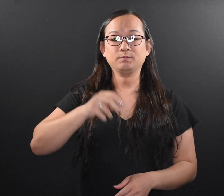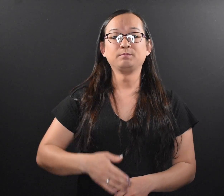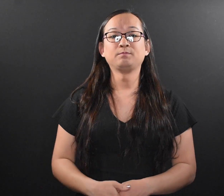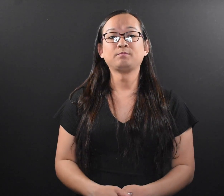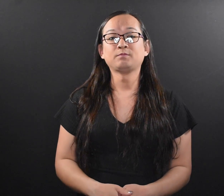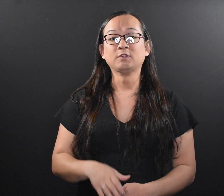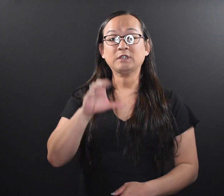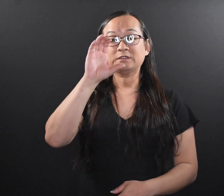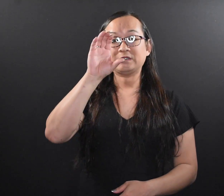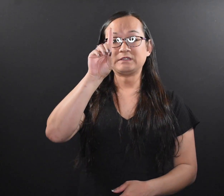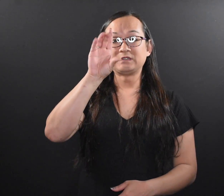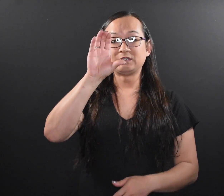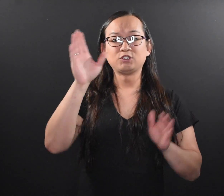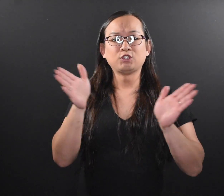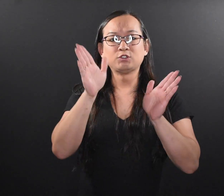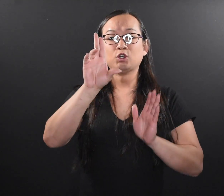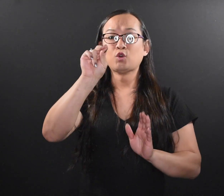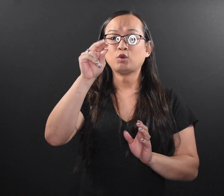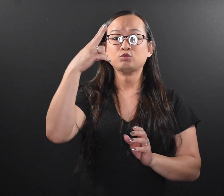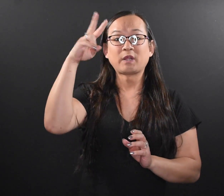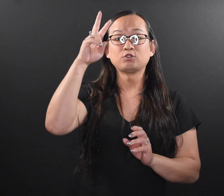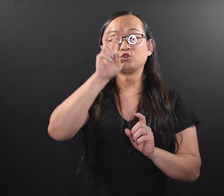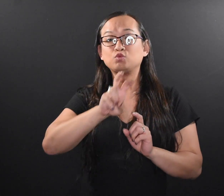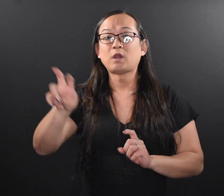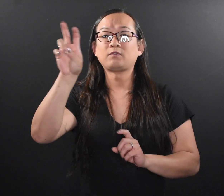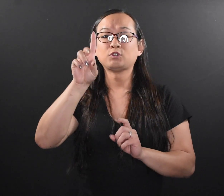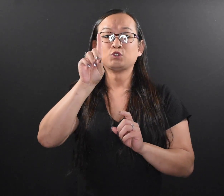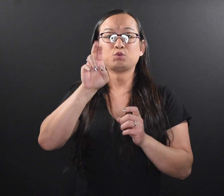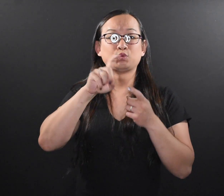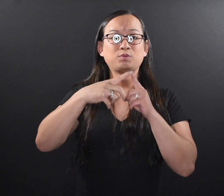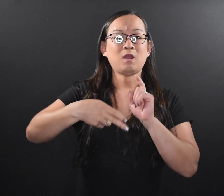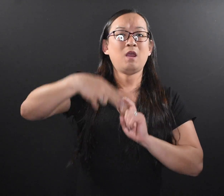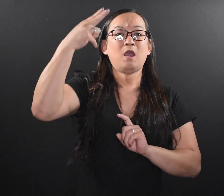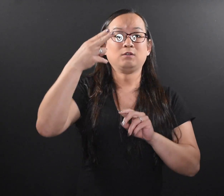CDC urges no Mexico travel due to high COVID-19 transmission.